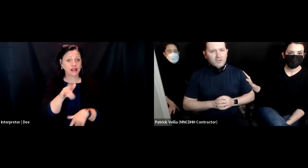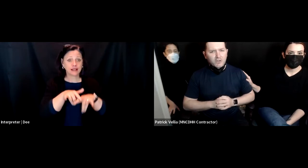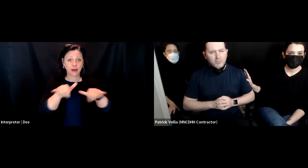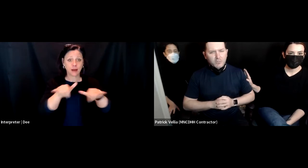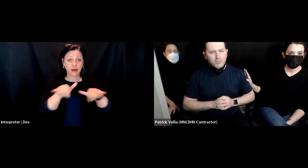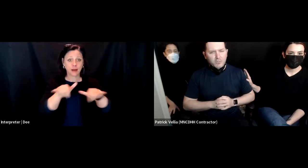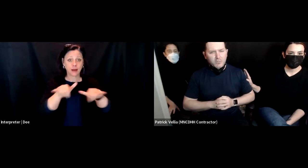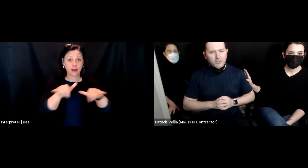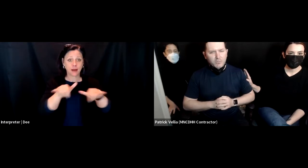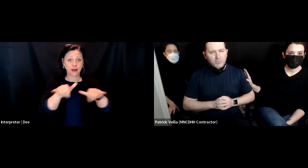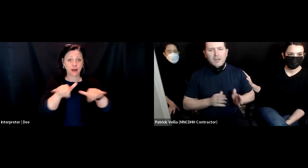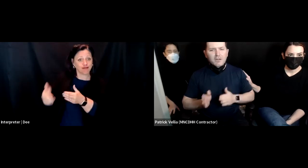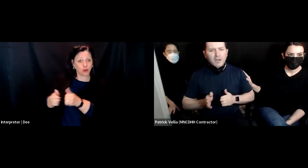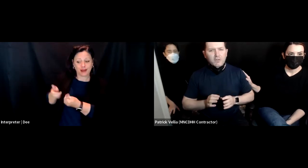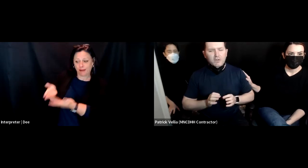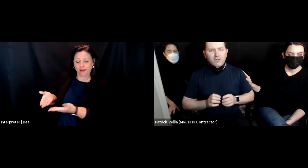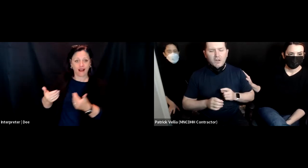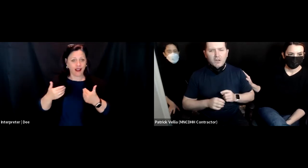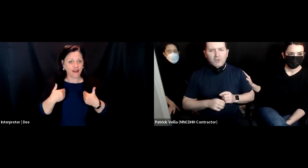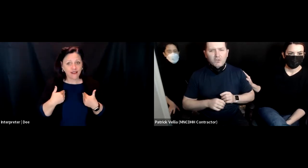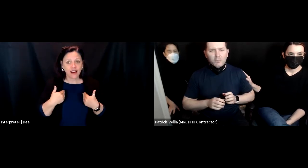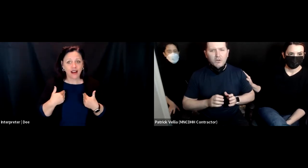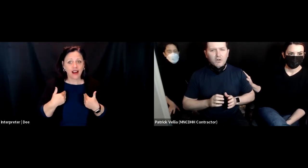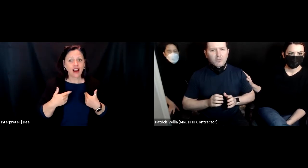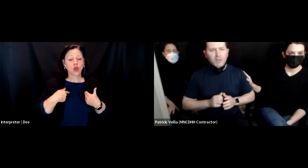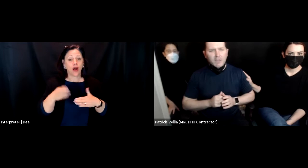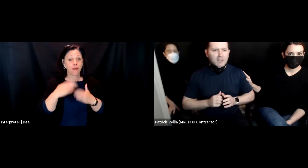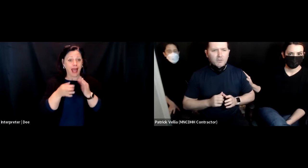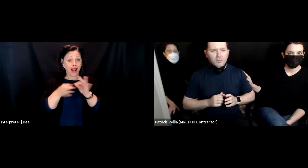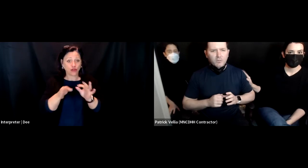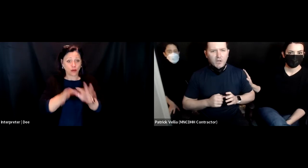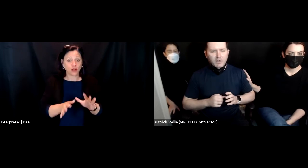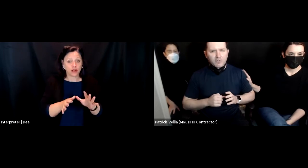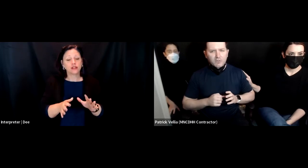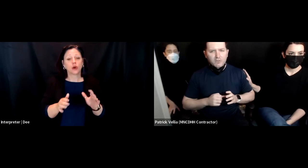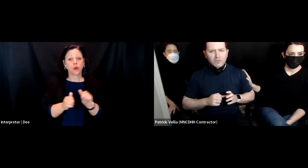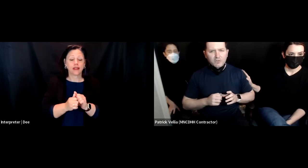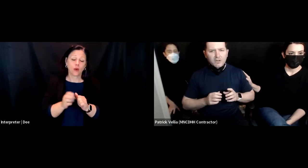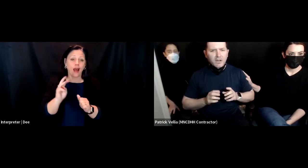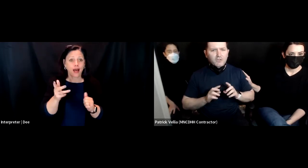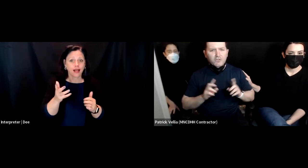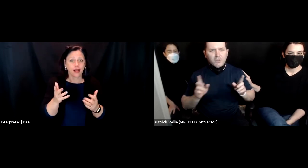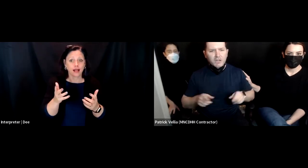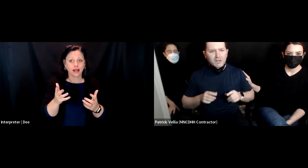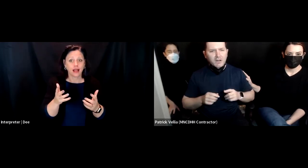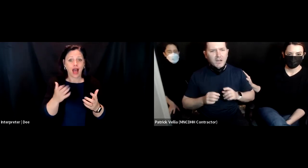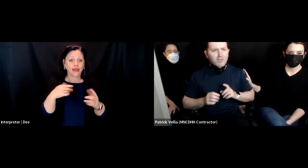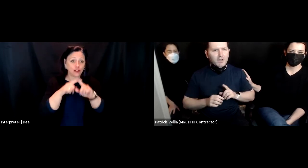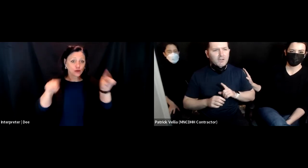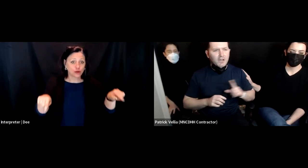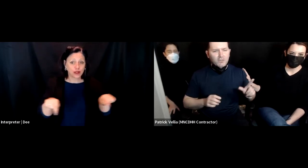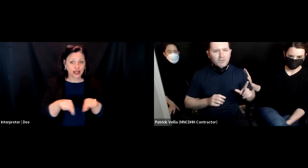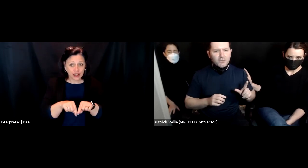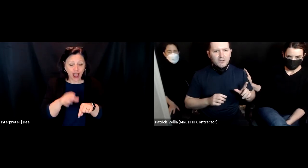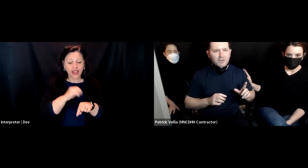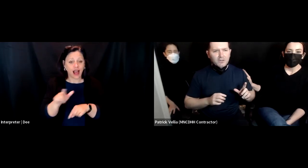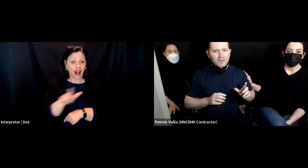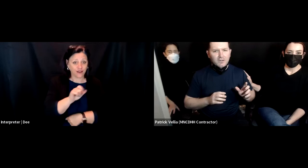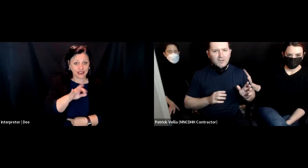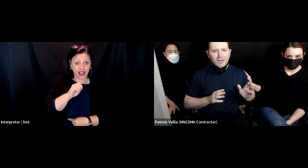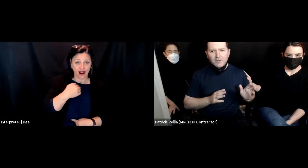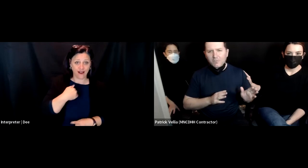Now we have benefit for the Deaf community too because I'm voicing